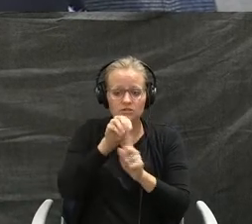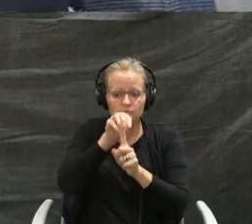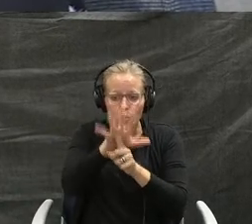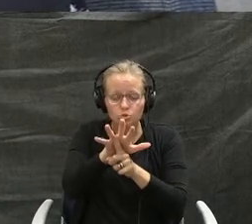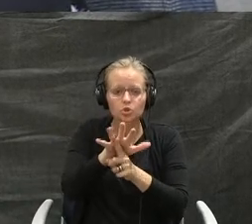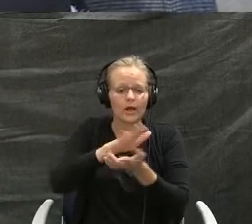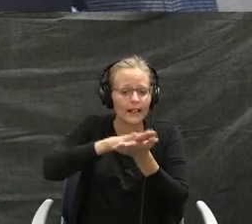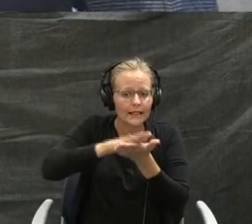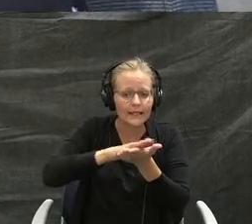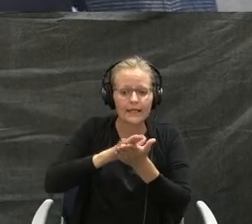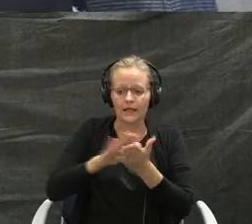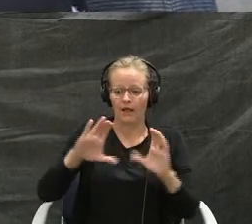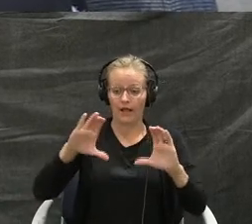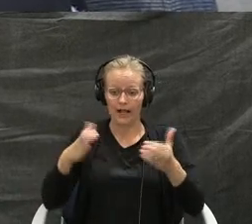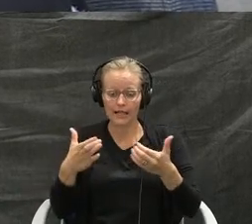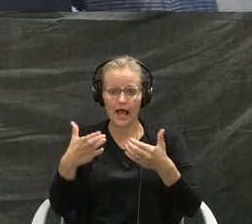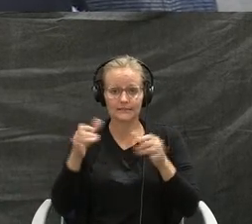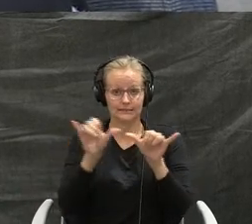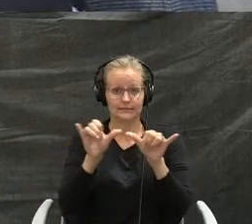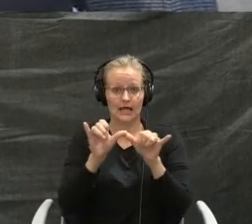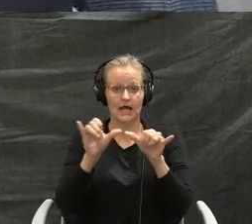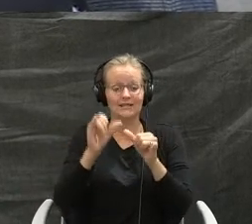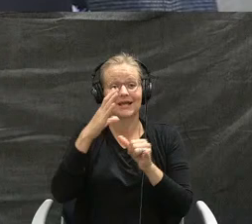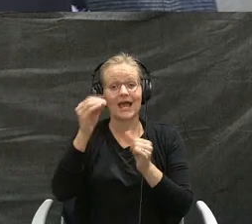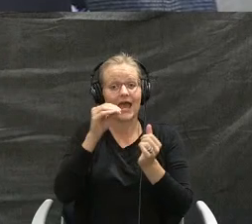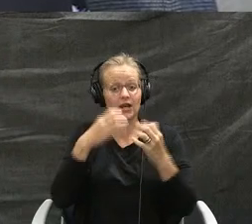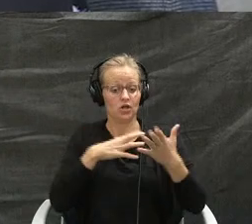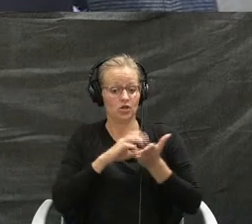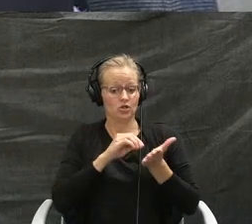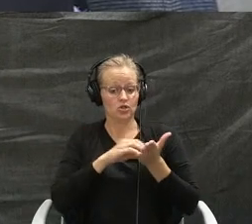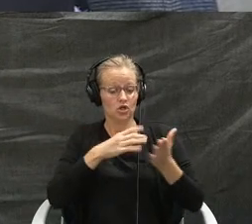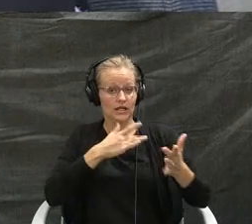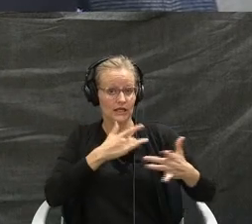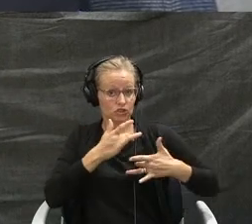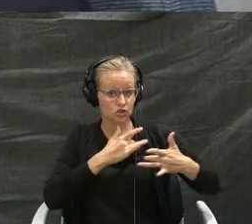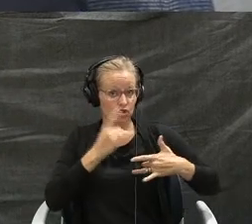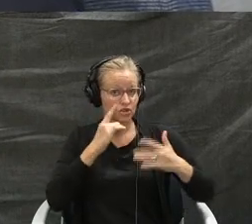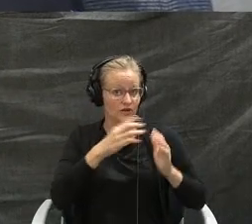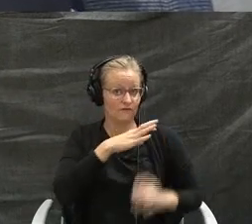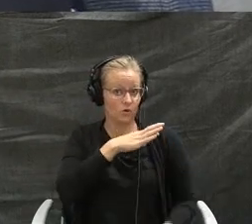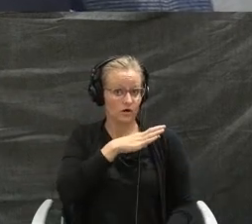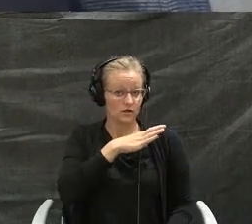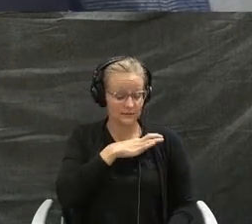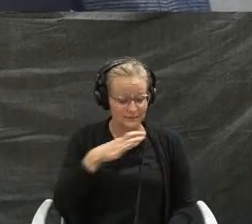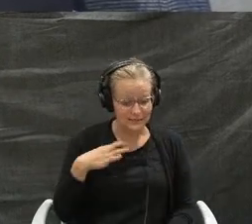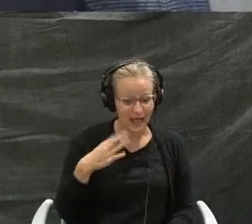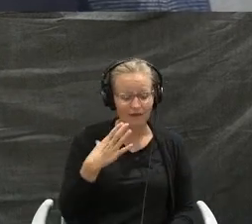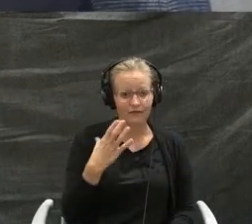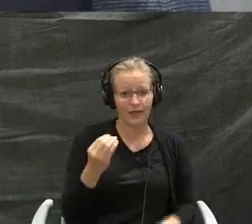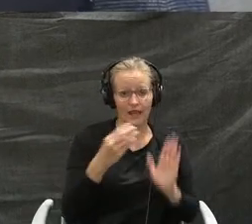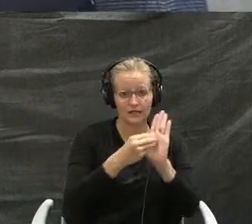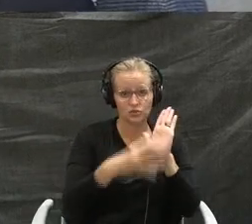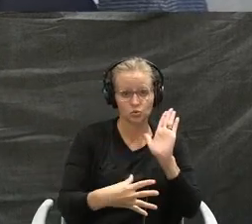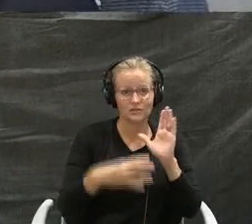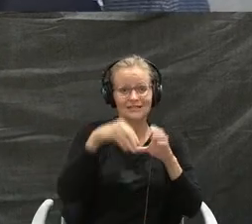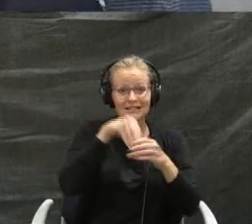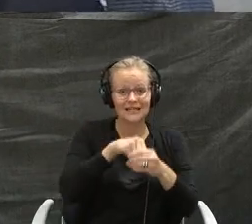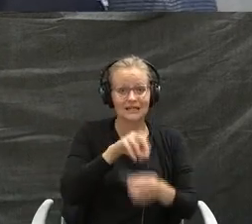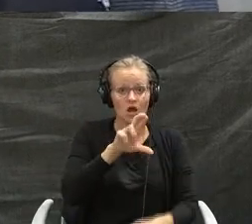learning concerns of teachers and students in RSK and kindergarten. Please consider the following as you make a safe